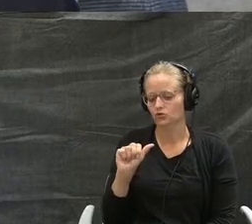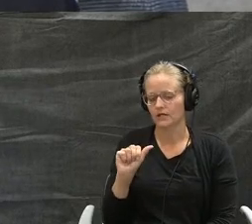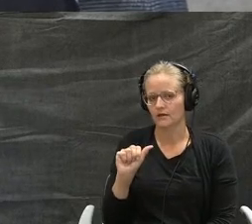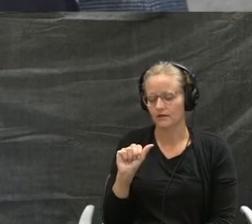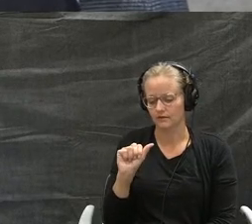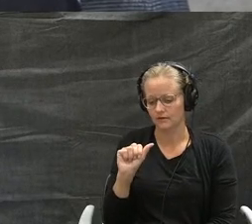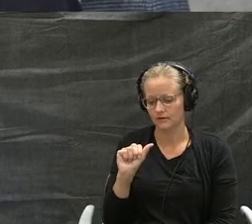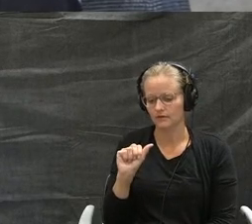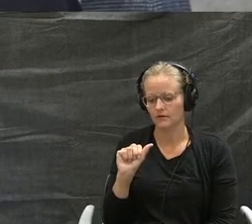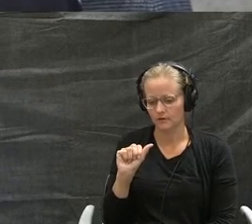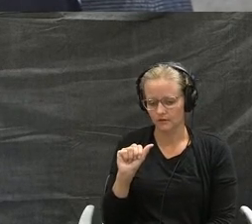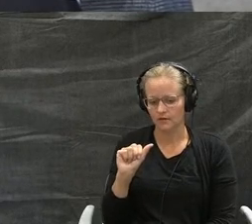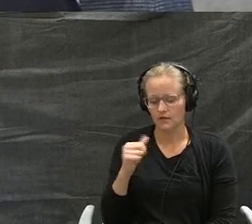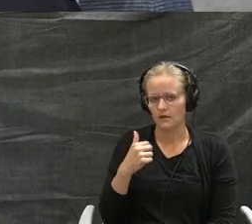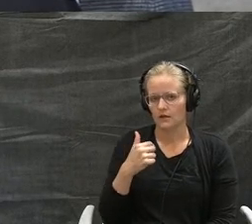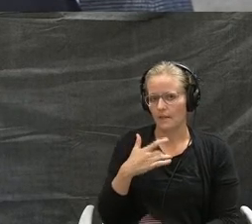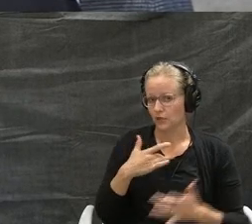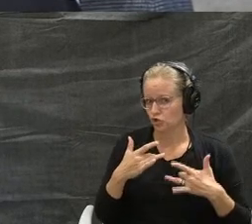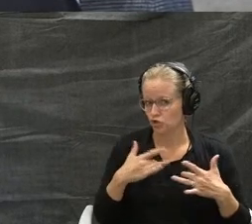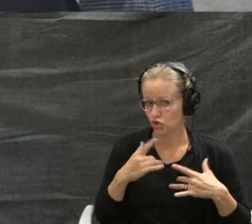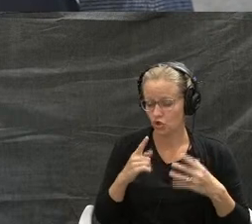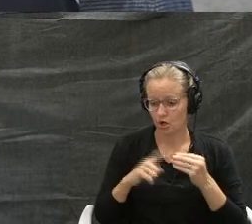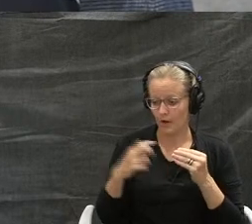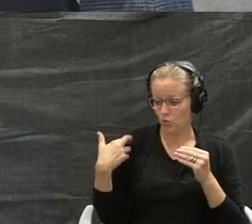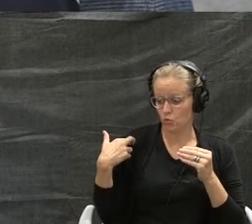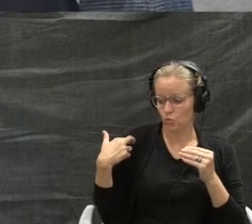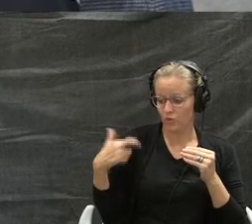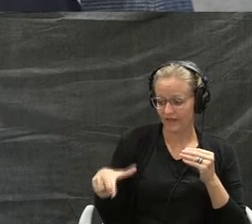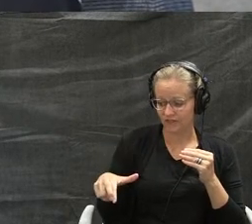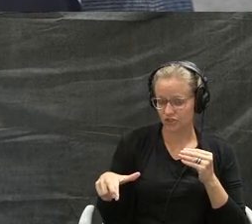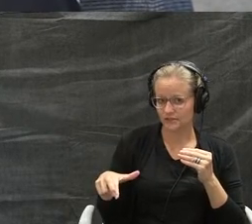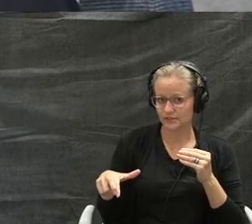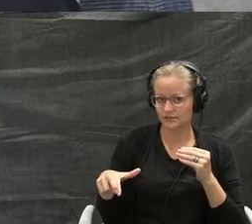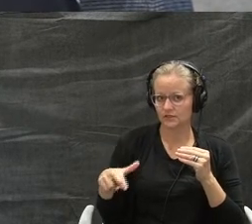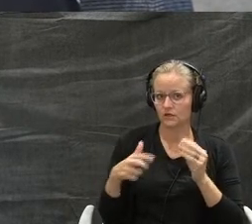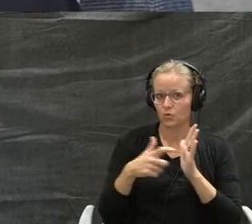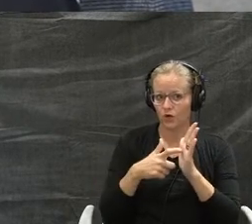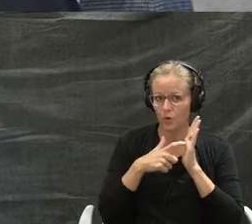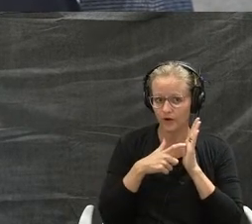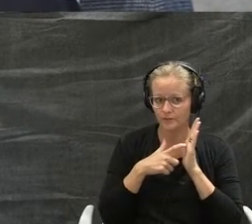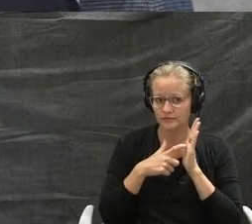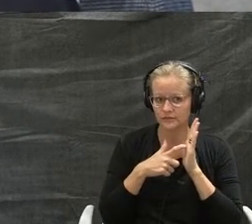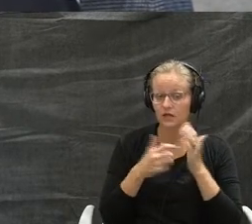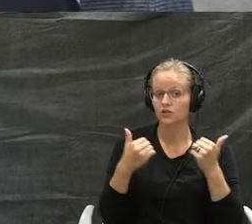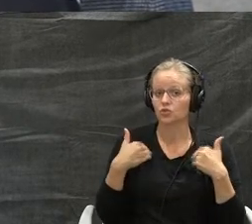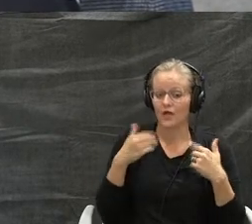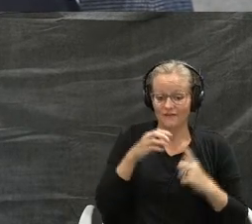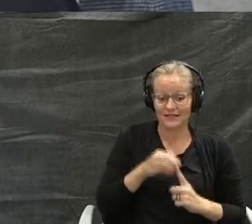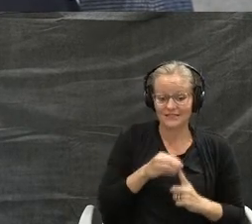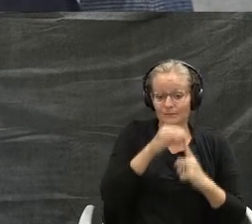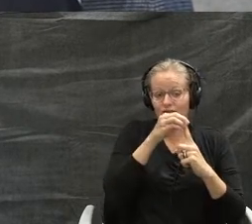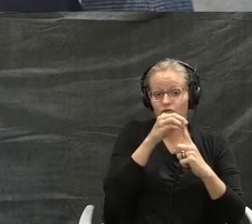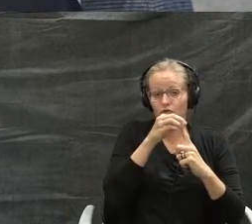there be an option to select a specific session to accommodate required religious education that normally would